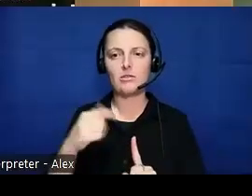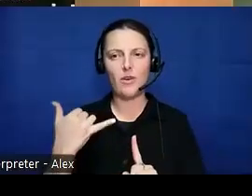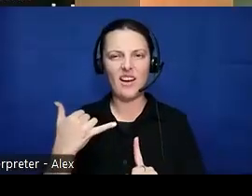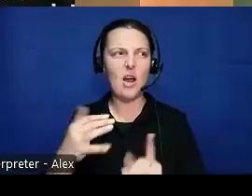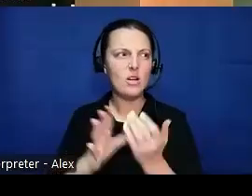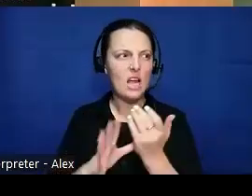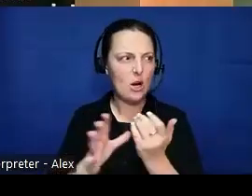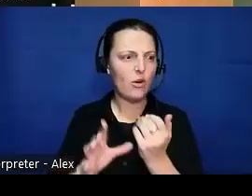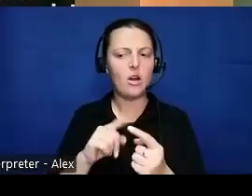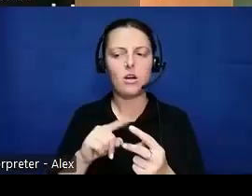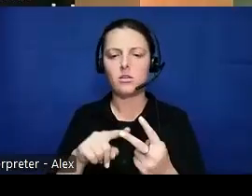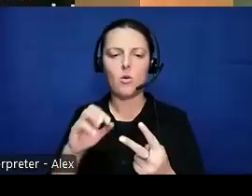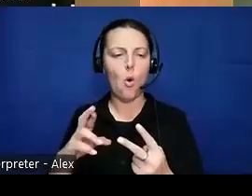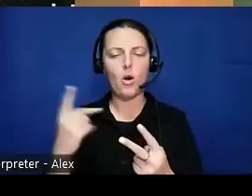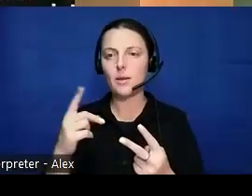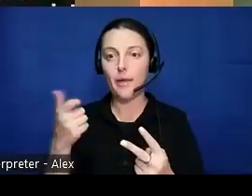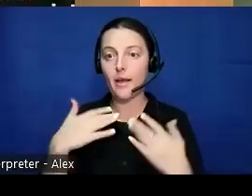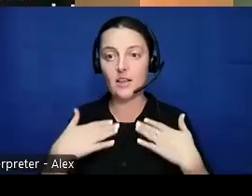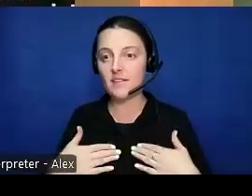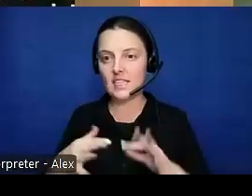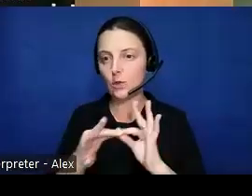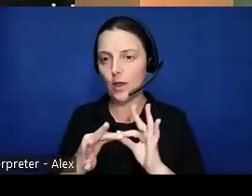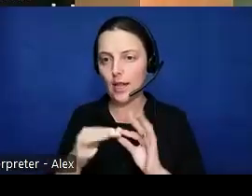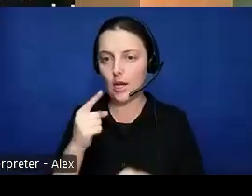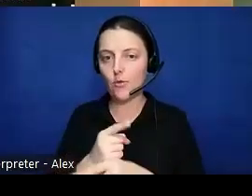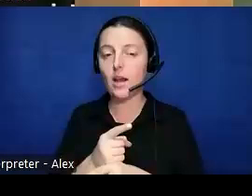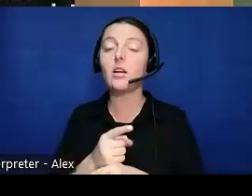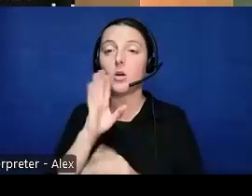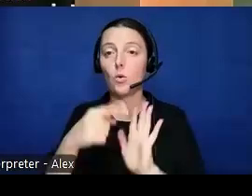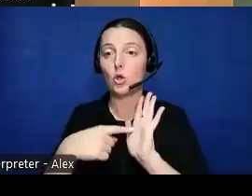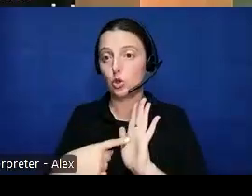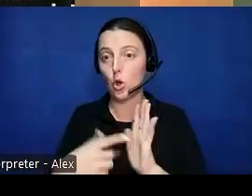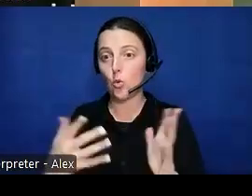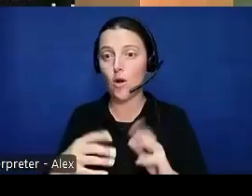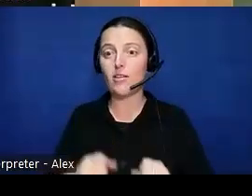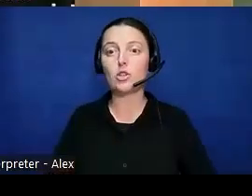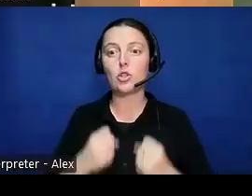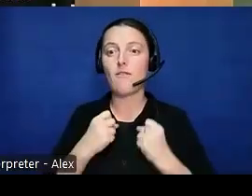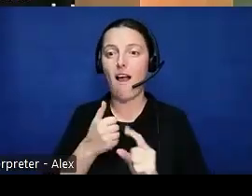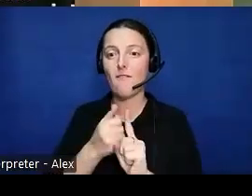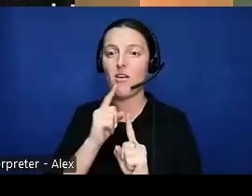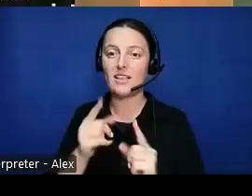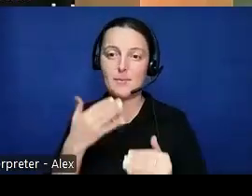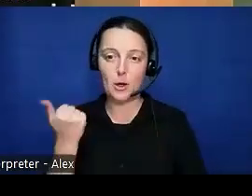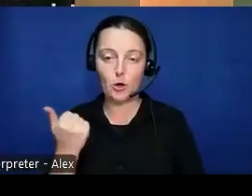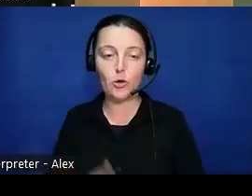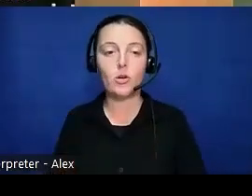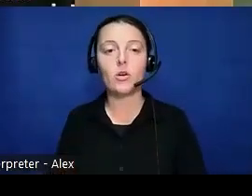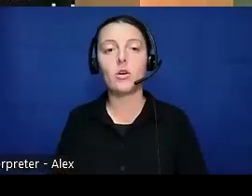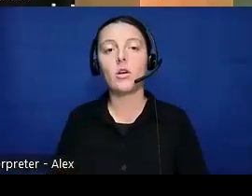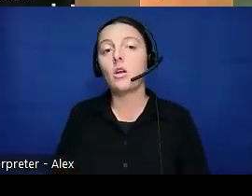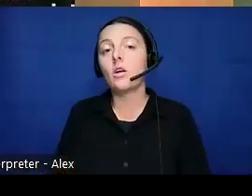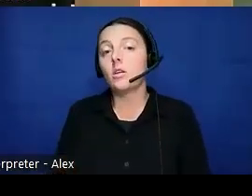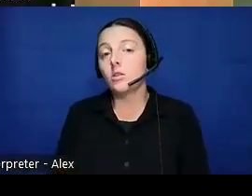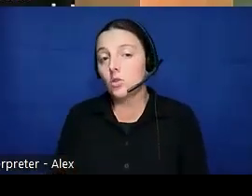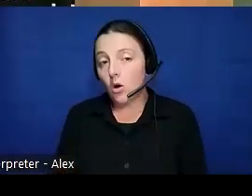physically related shows that survival is better um we've actually done that in psych in psychology